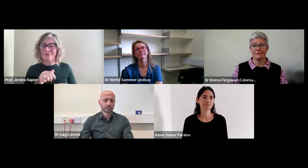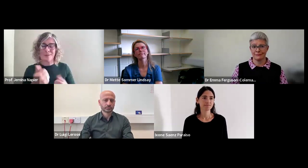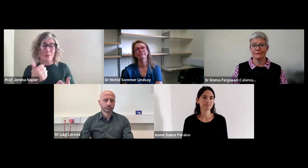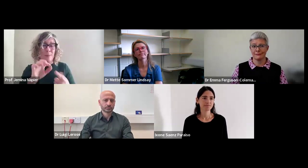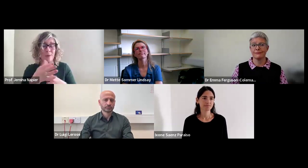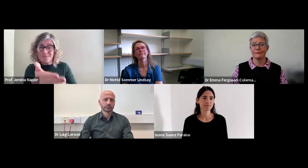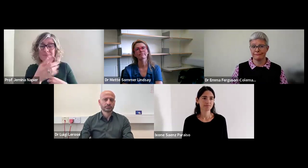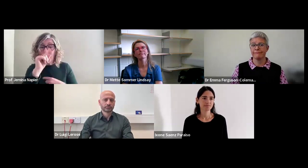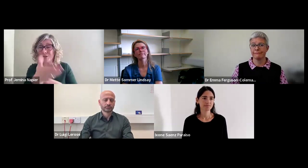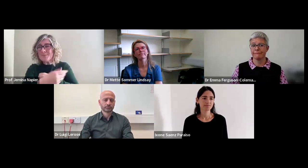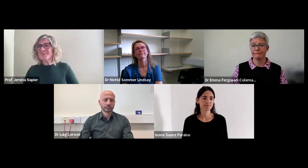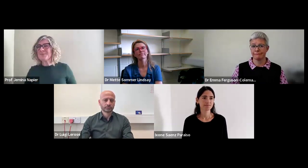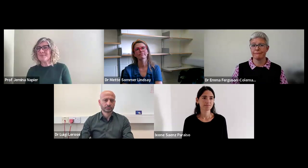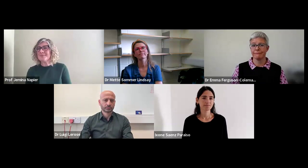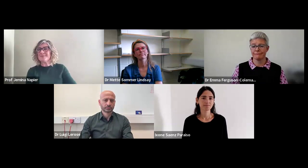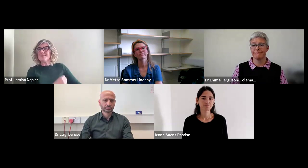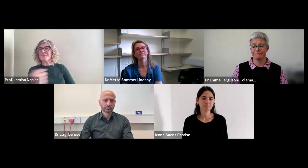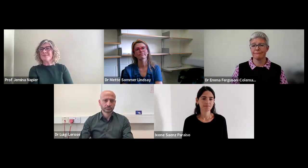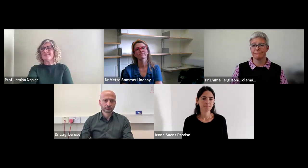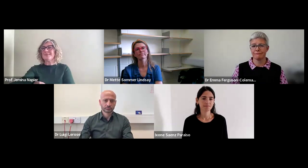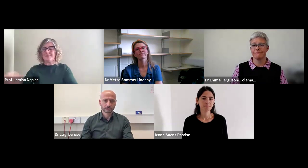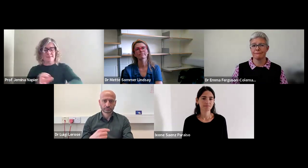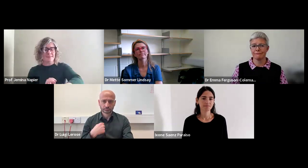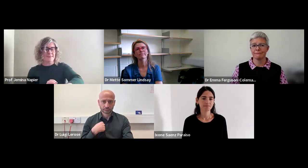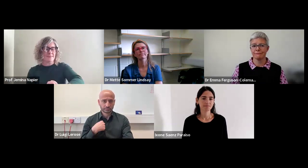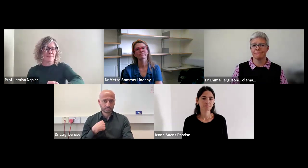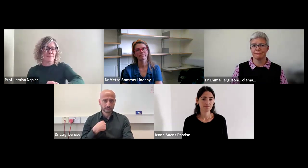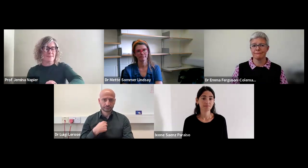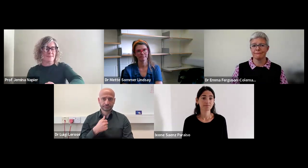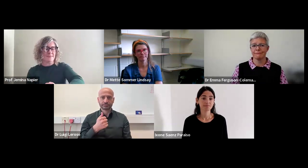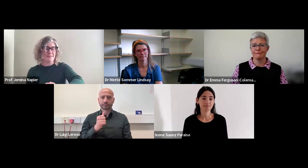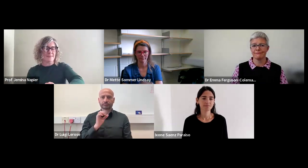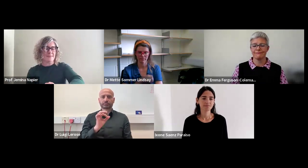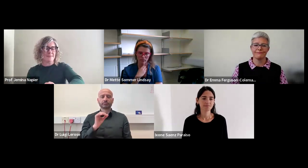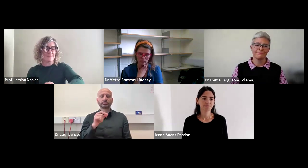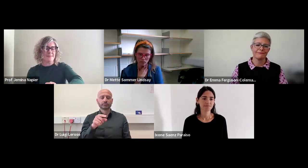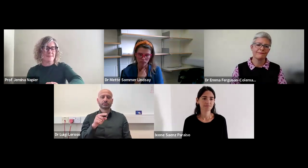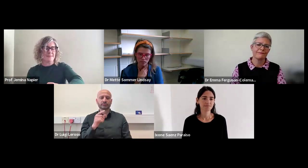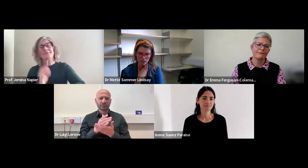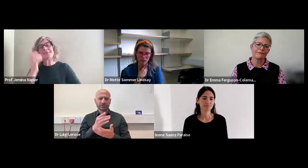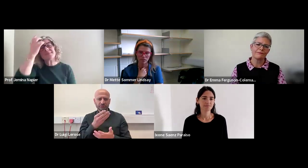teach sign language but many institutions clearly do that. Let's go to Luigi next.